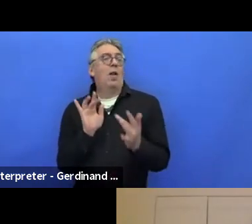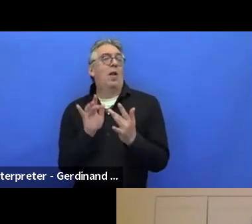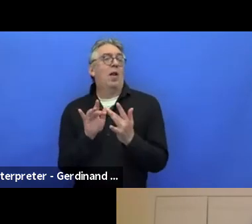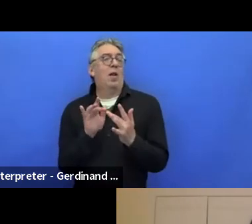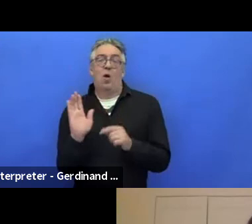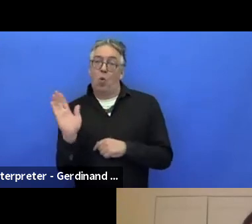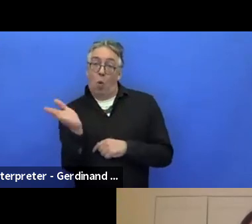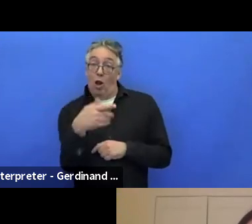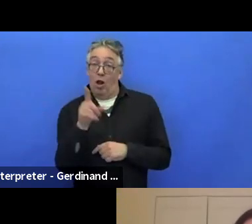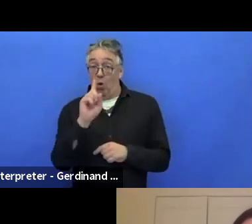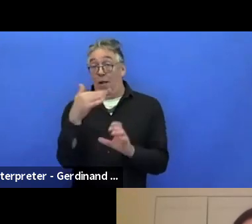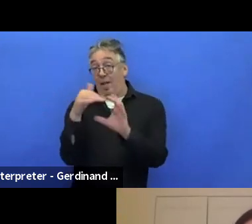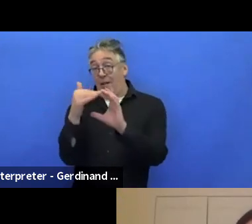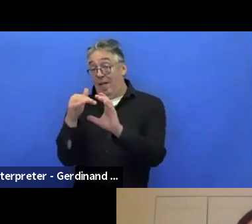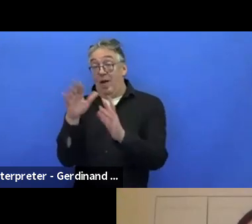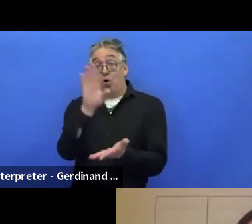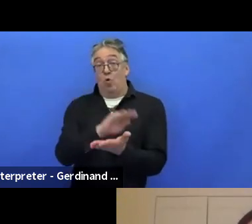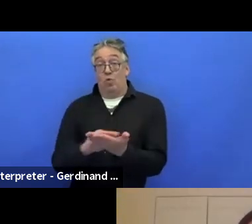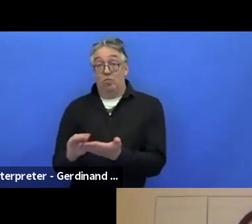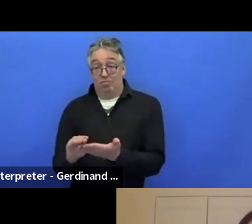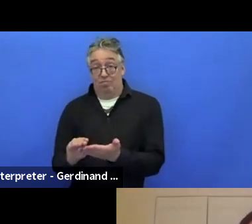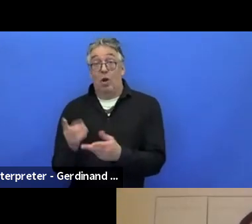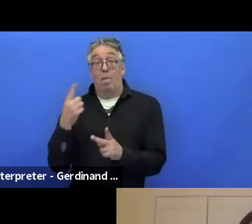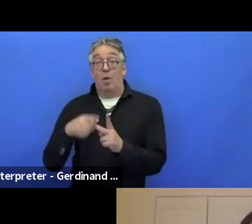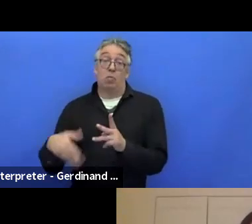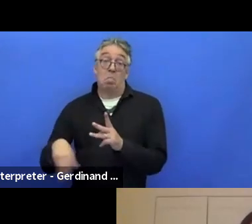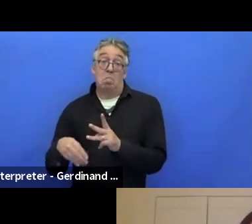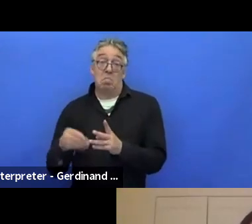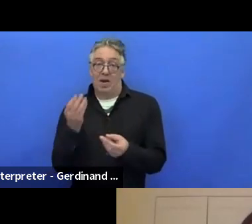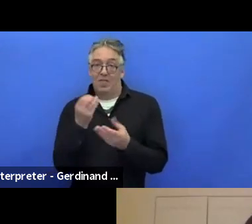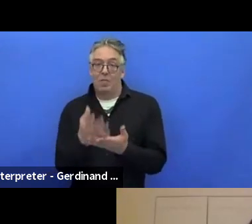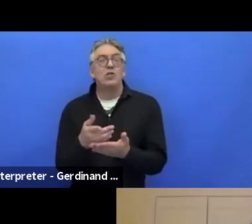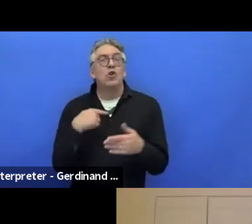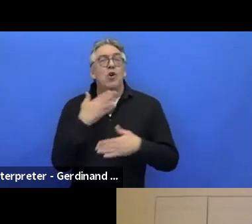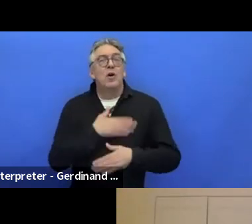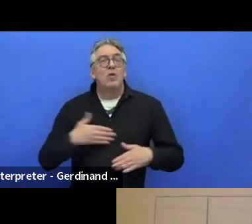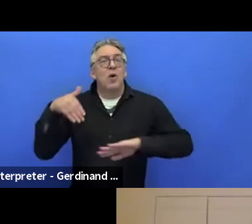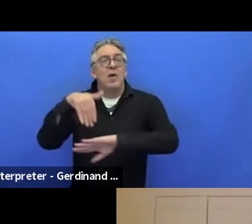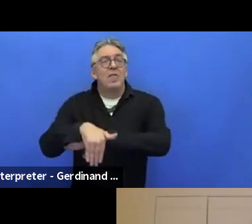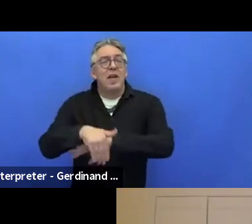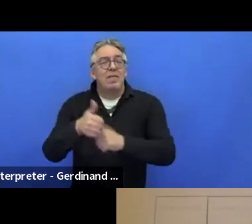with the rest of the complementary information soon. Have a very good evening, everyone. Bye-bye.